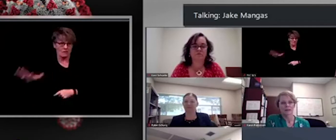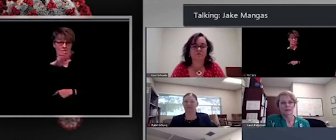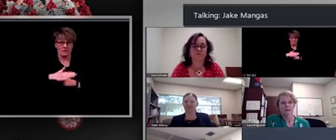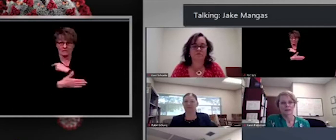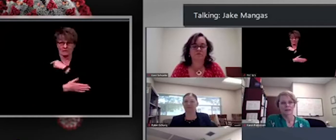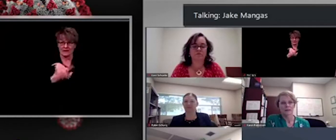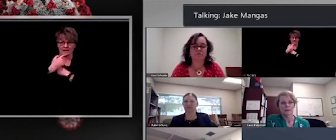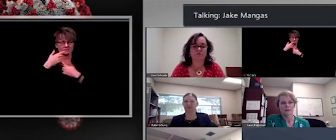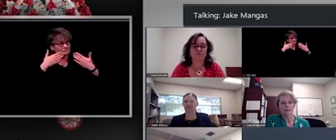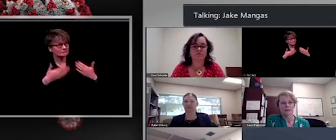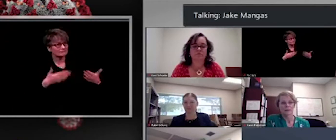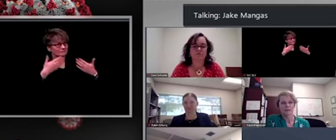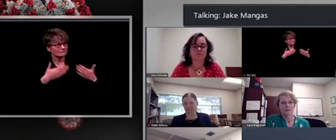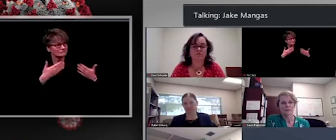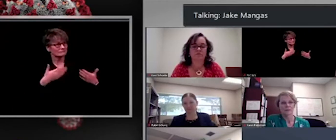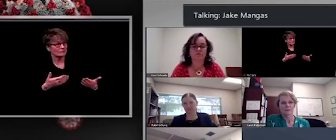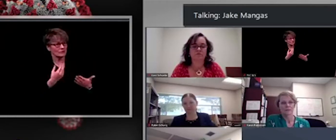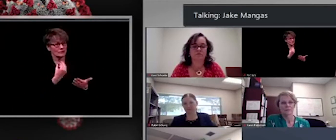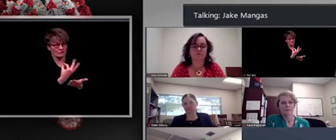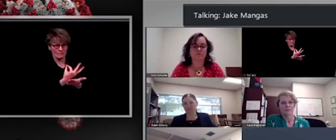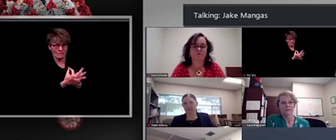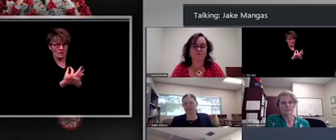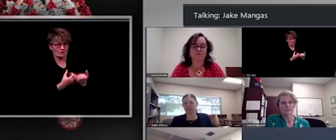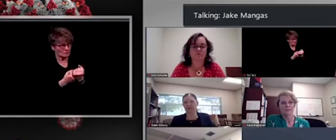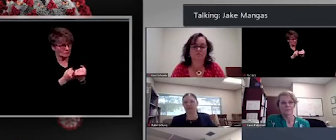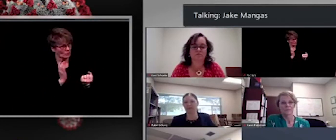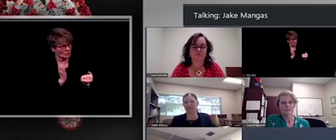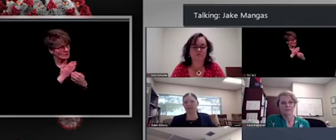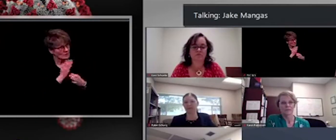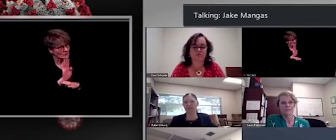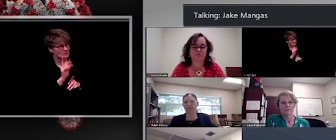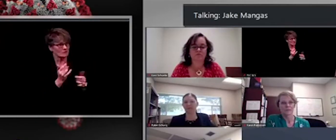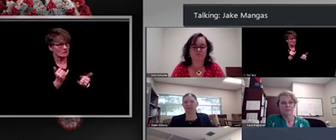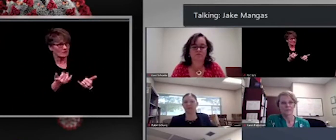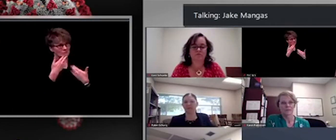that have been dedicated to help businesses at this time. So, I'm excited about that.